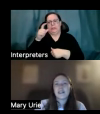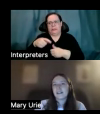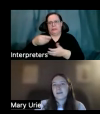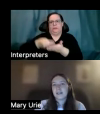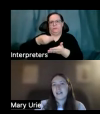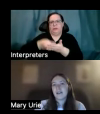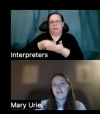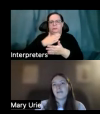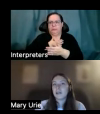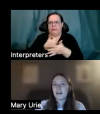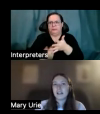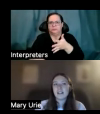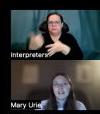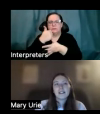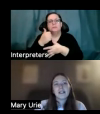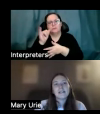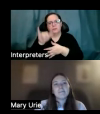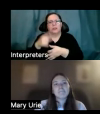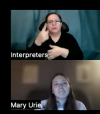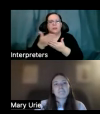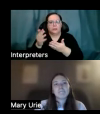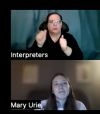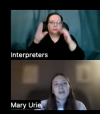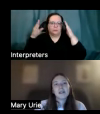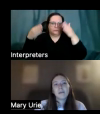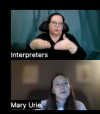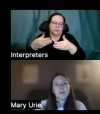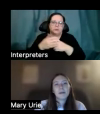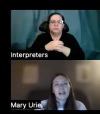that's something that you could focus on. Some other people may